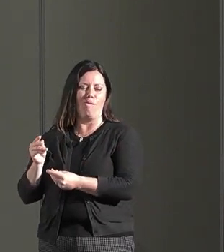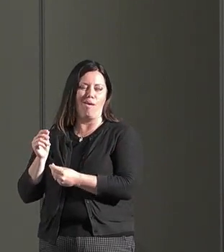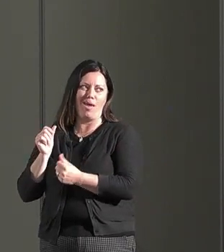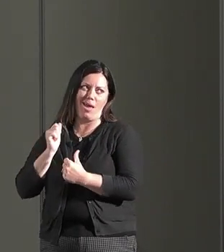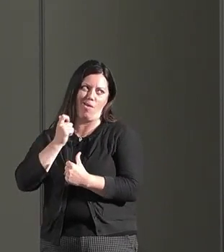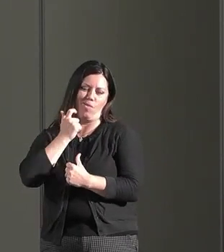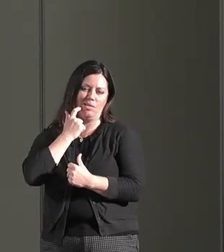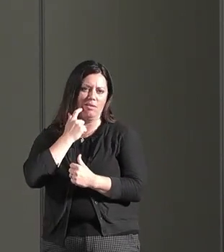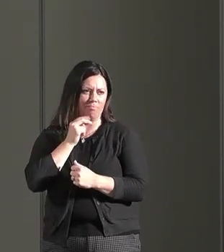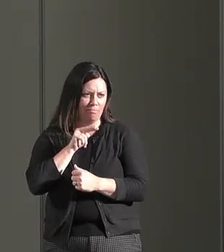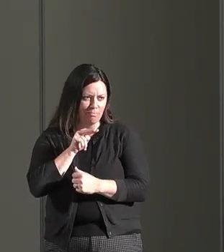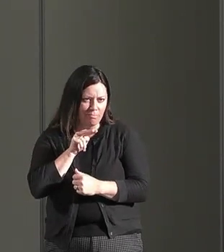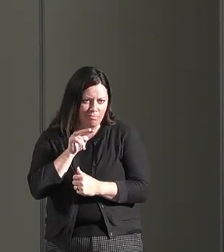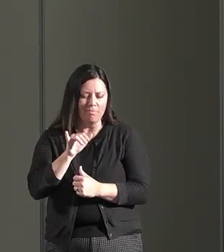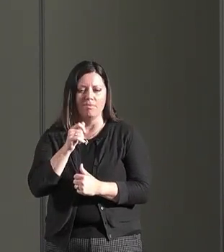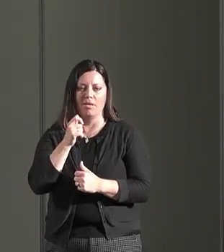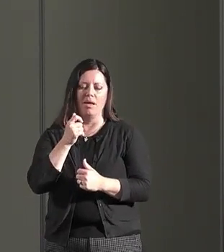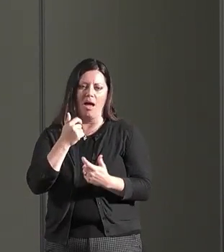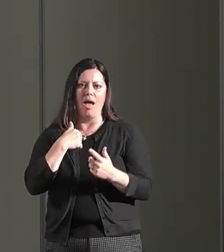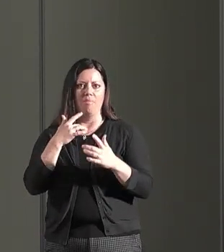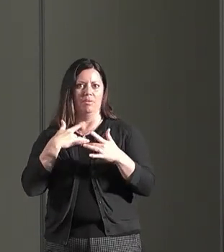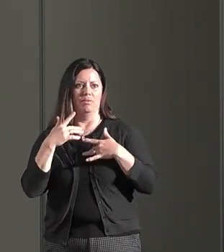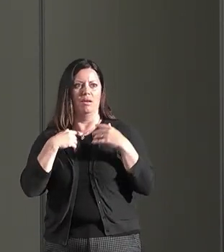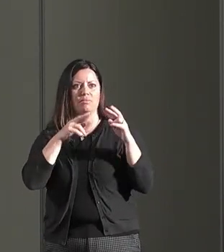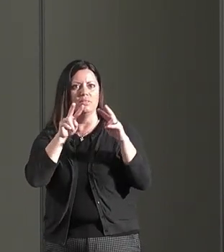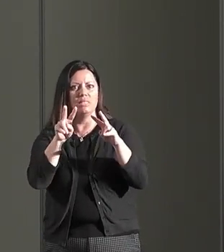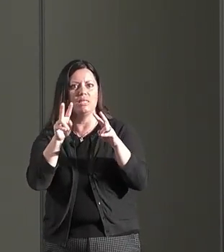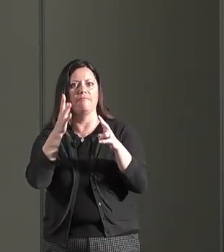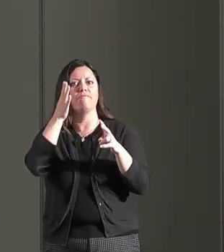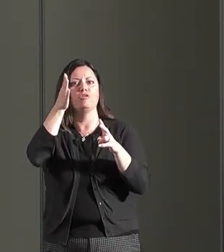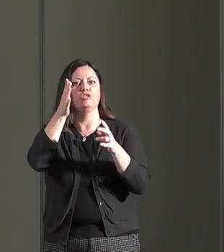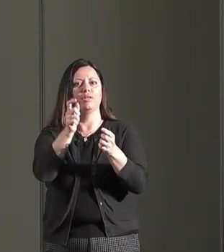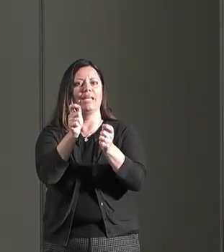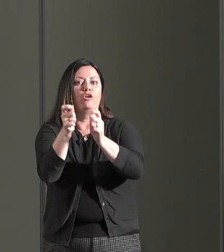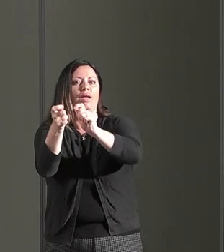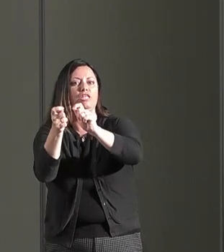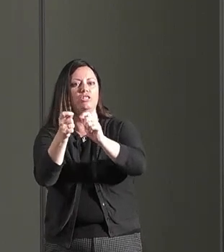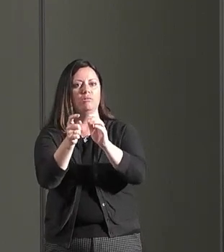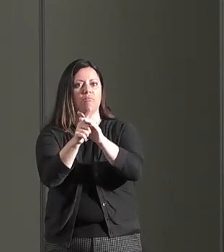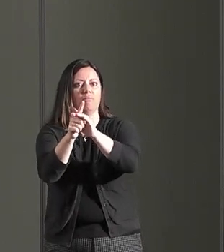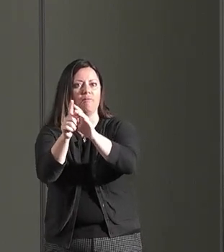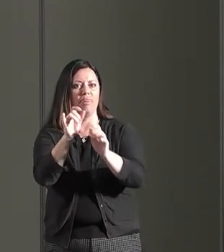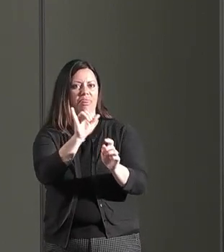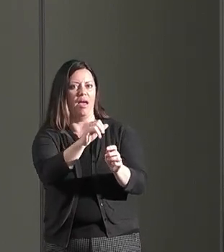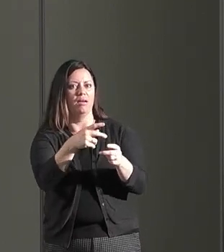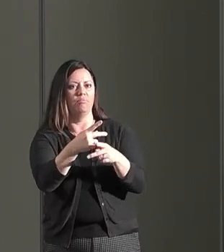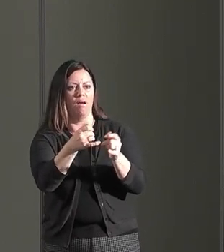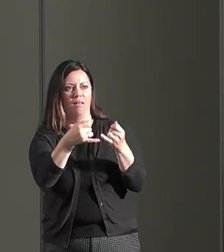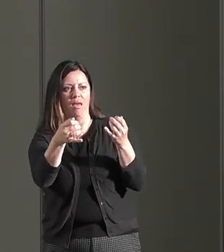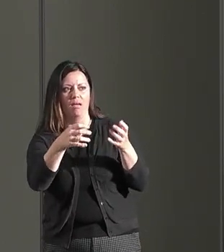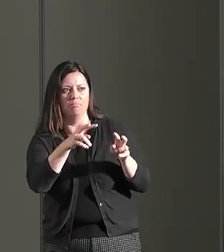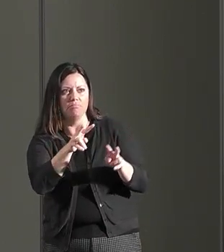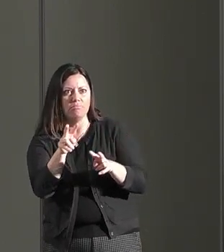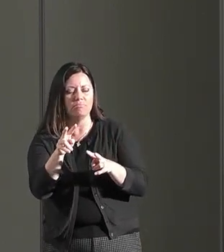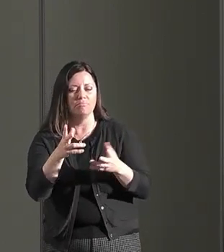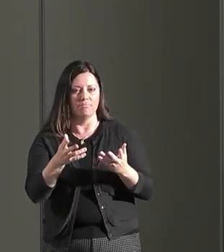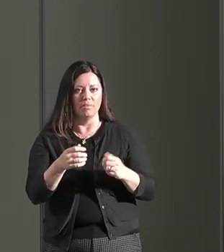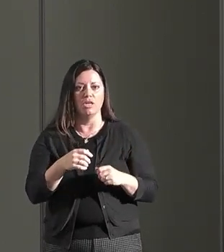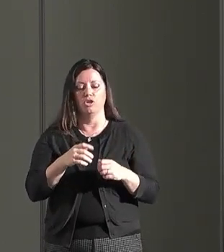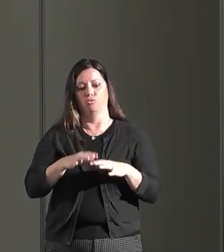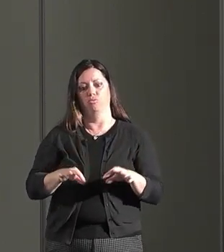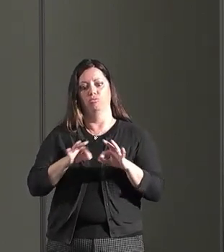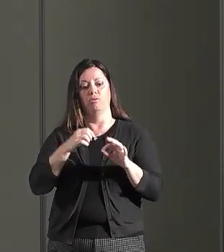see future it relations of those product lines. So it is crucial for us to scope out the technological